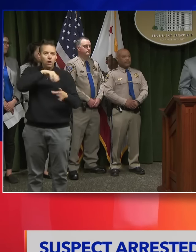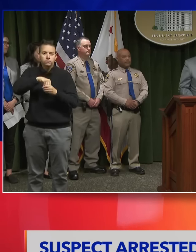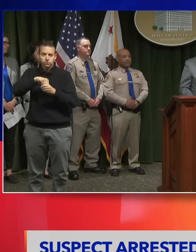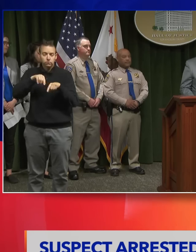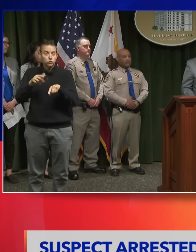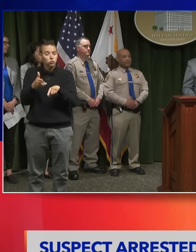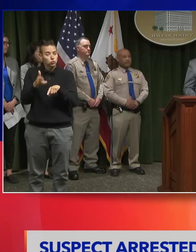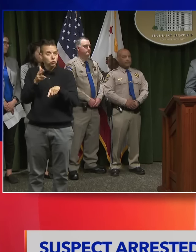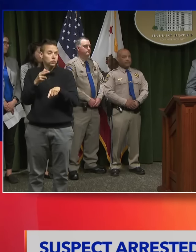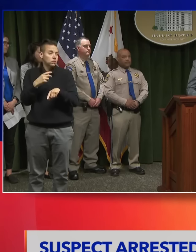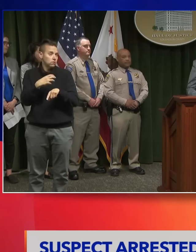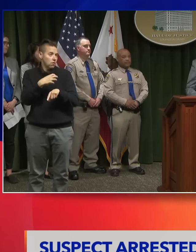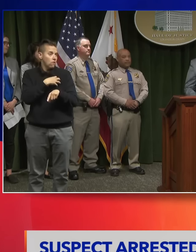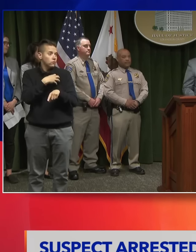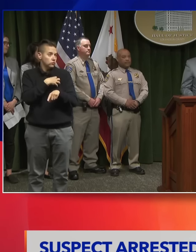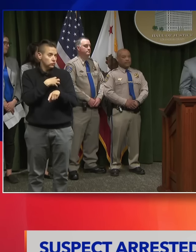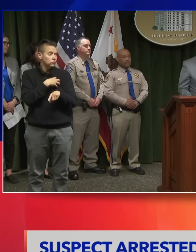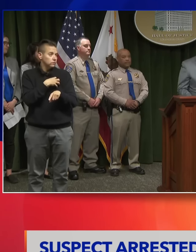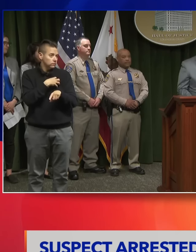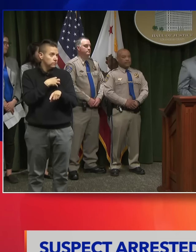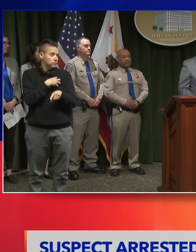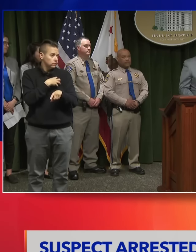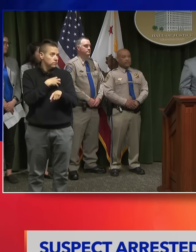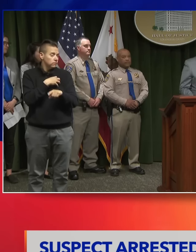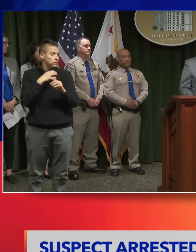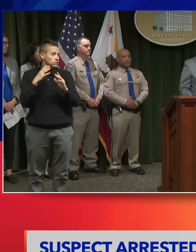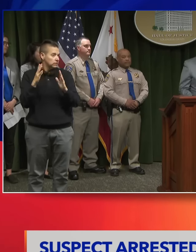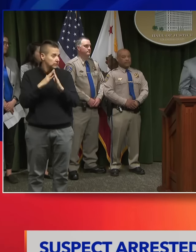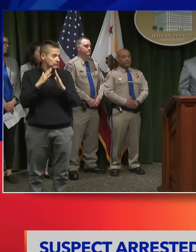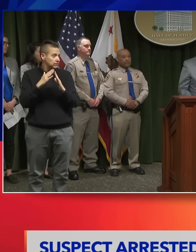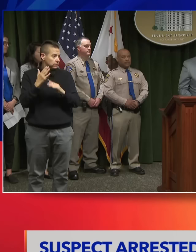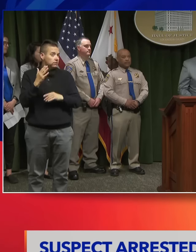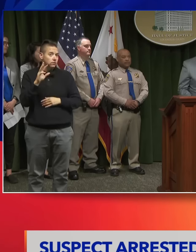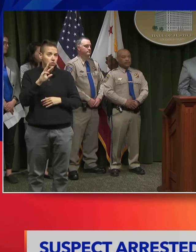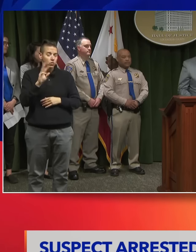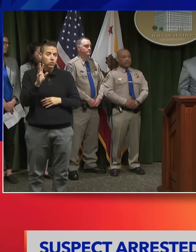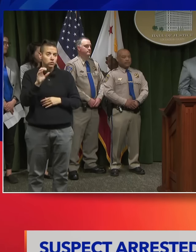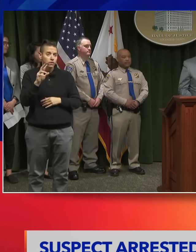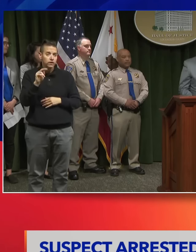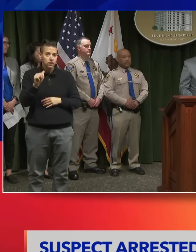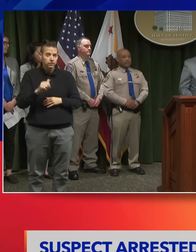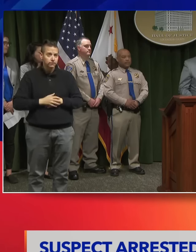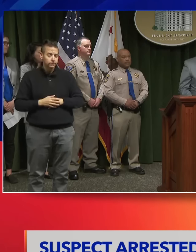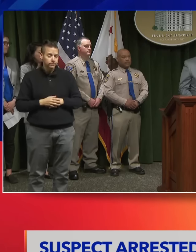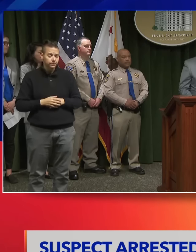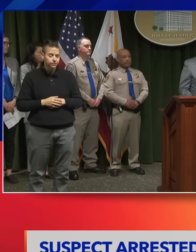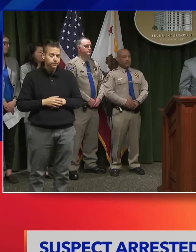HIGHWAY PATROL OFFICERS. OUR DETECTIVES. STRONGLY BELIEVE THAT REMOVED ORDER AND IS THE SUSPECT INVOLVED IN THE